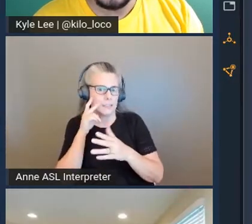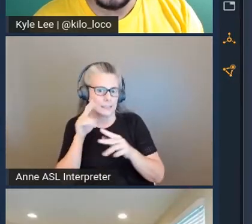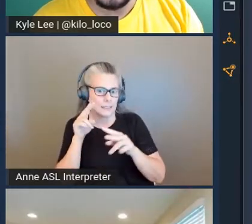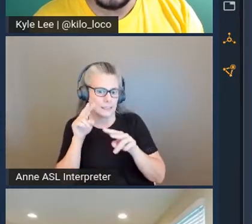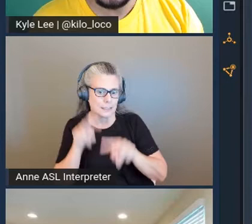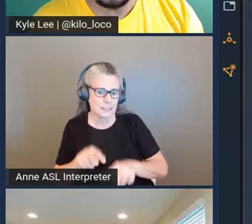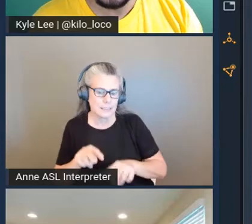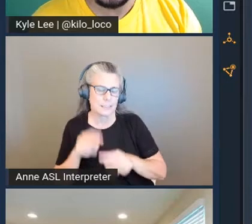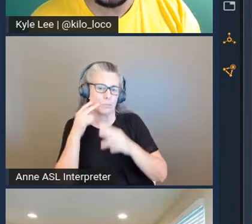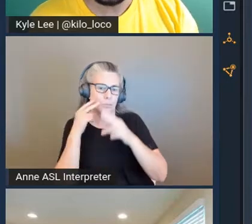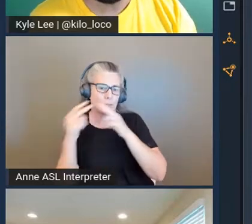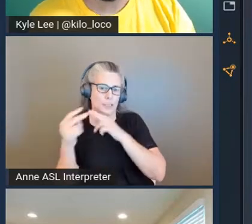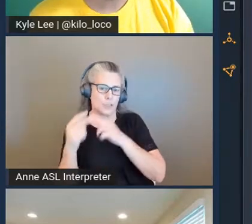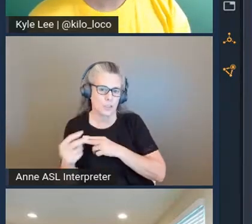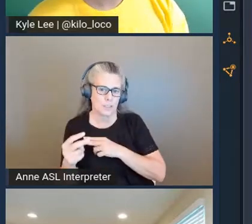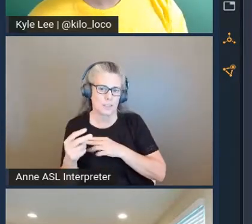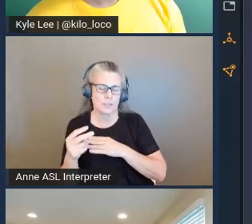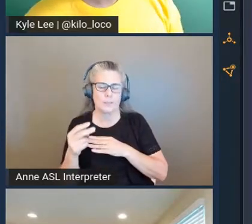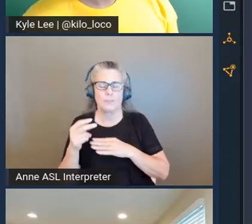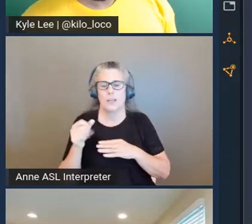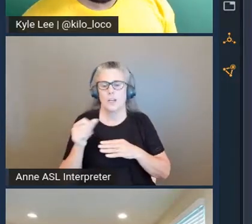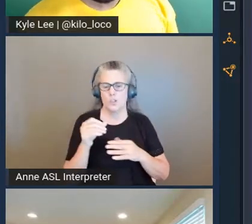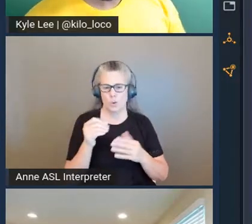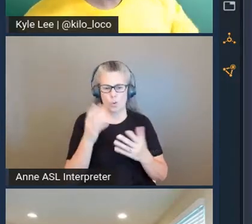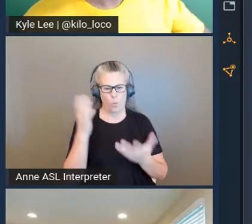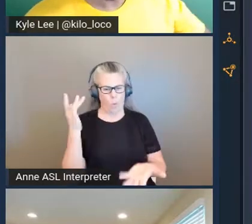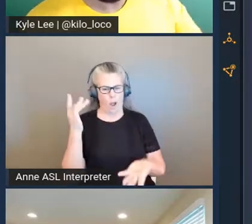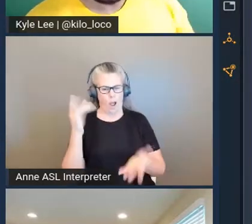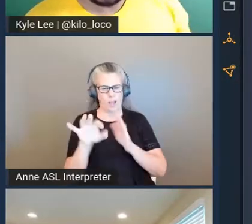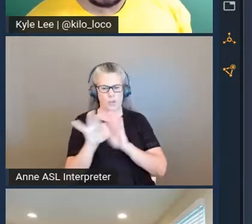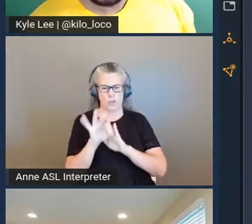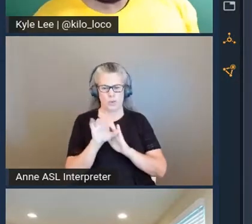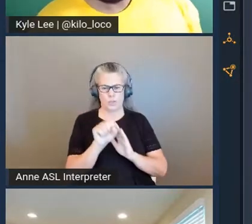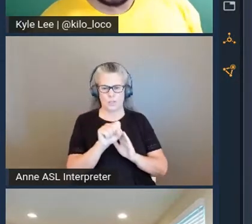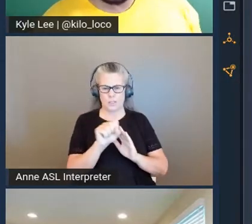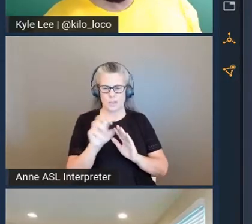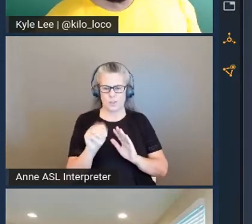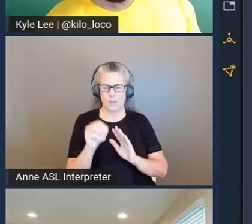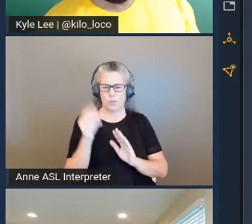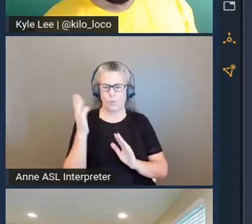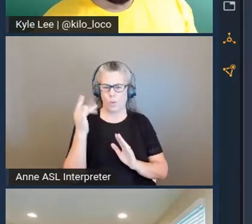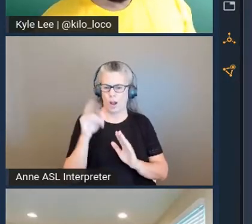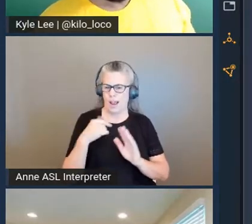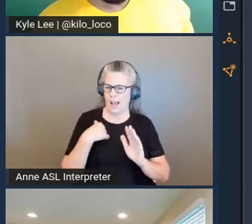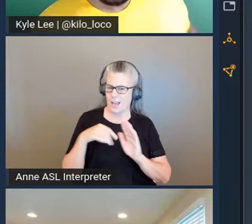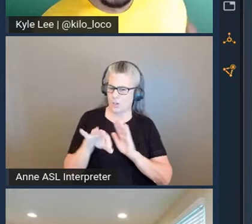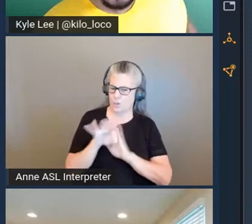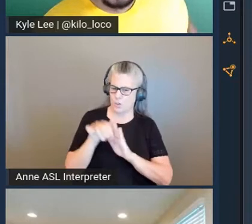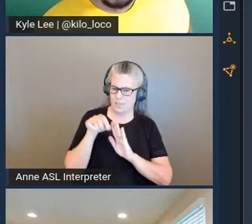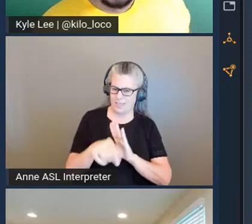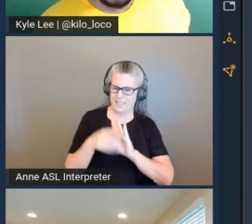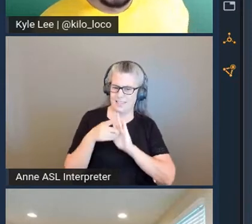Like, what is it that made us be like, hey, maybe we should actually be showcasing this demo? Now, one of the trends that we're seeing